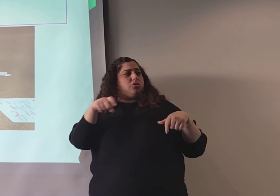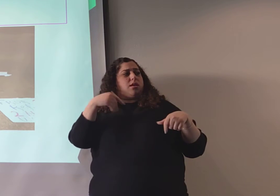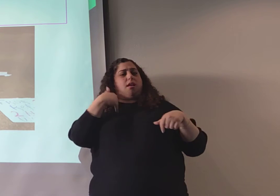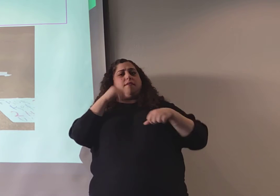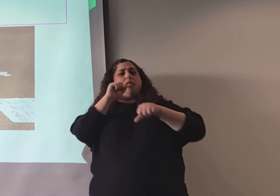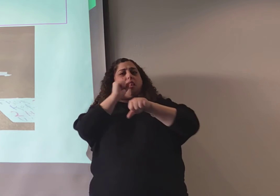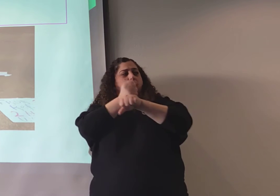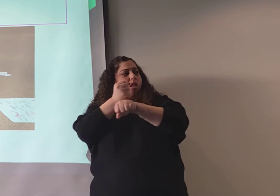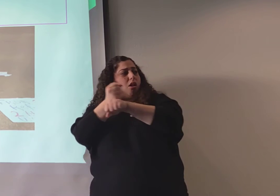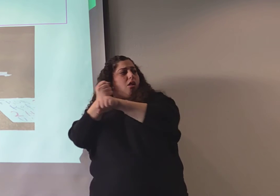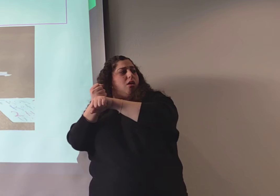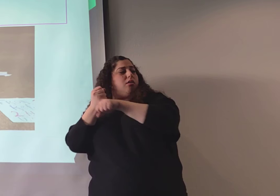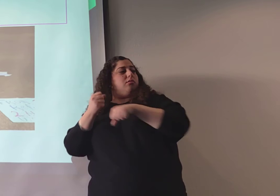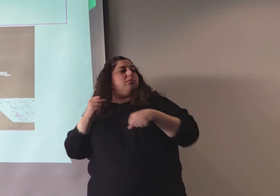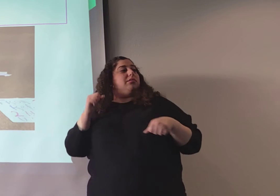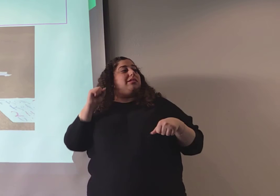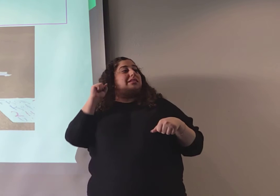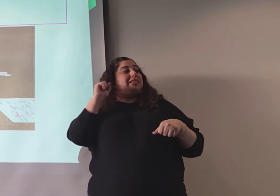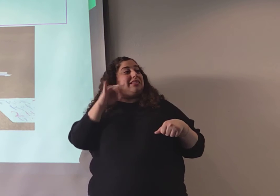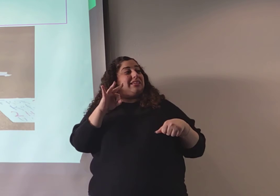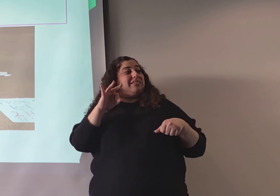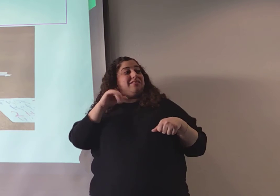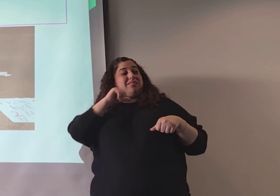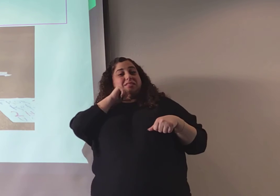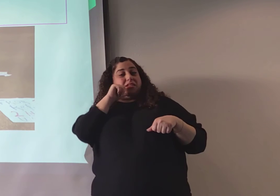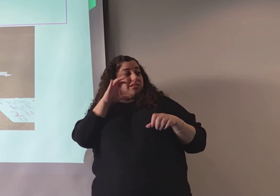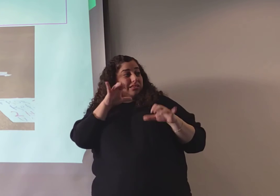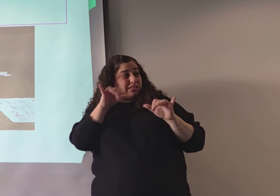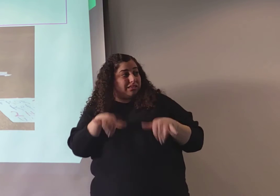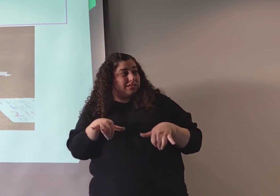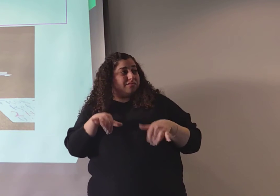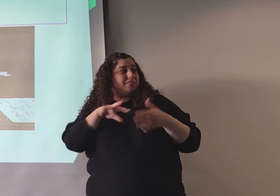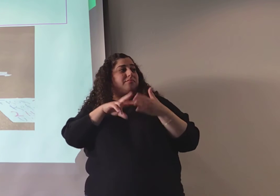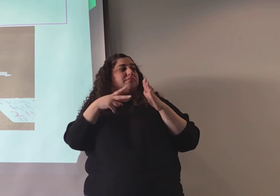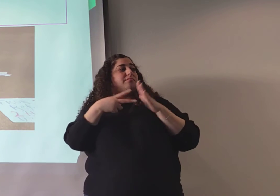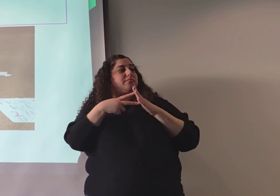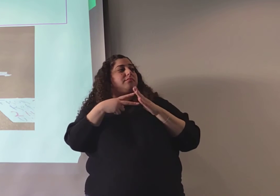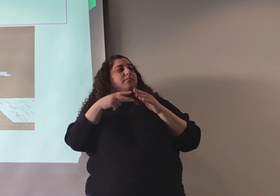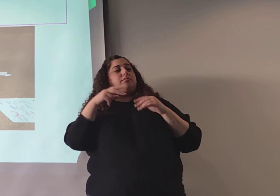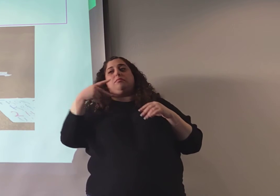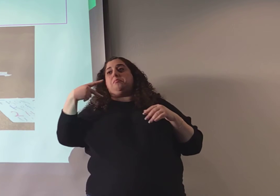to the landlord if the locks are not working properly or something like that.